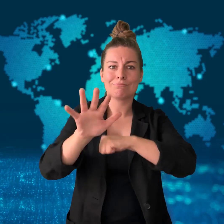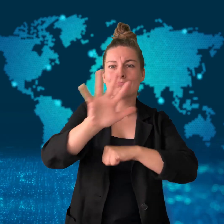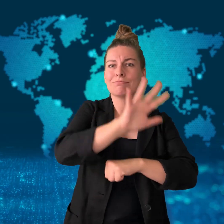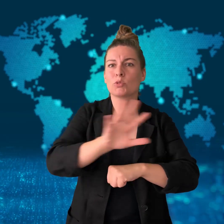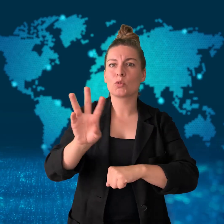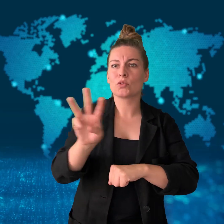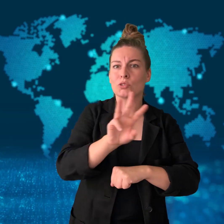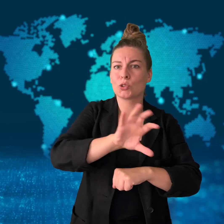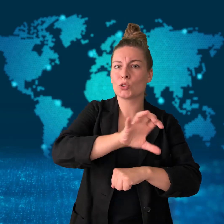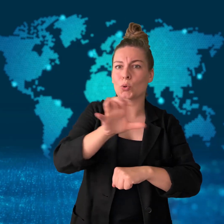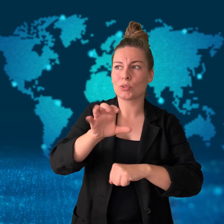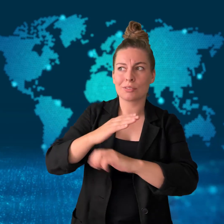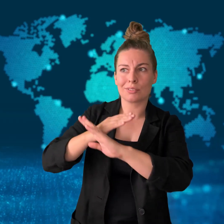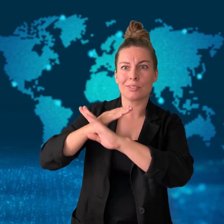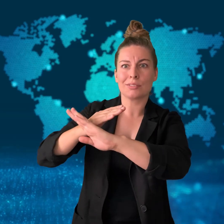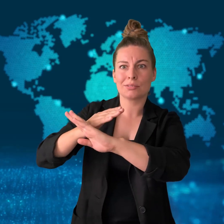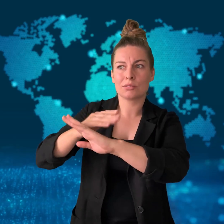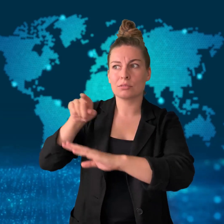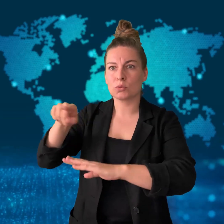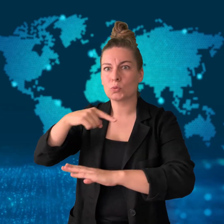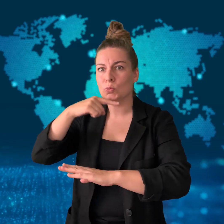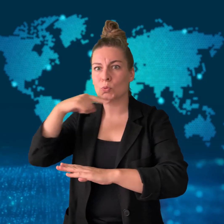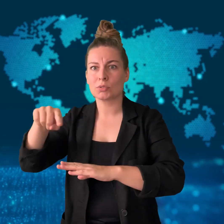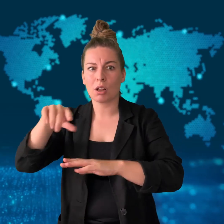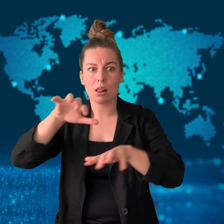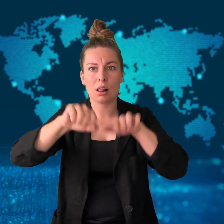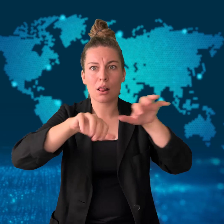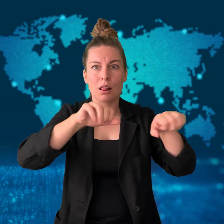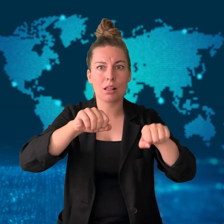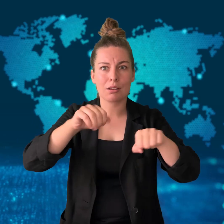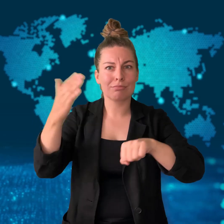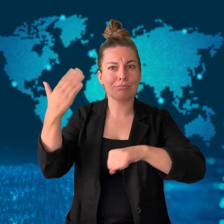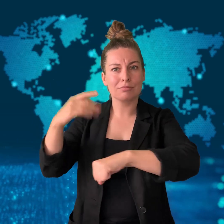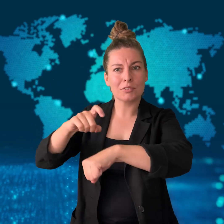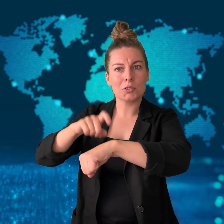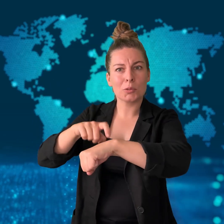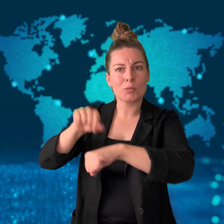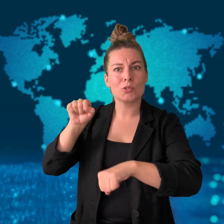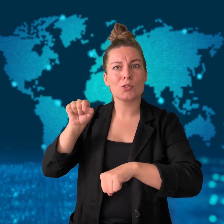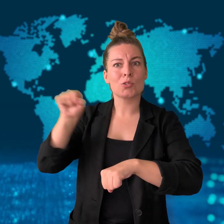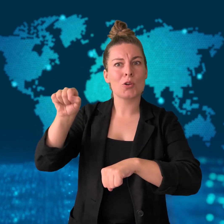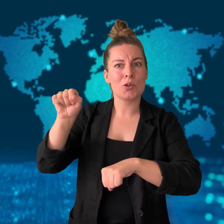defend Western nations from the Soviet Union.